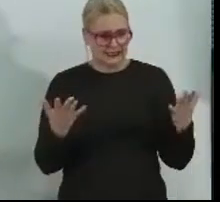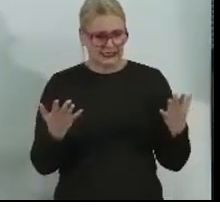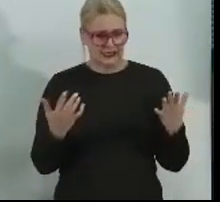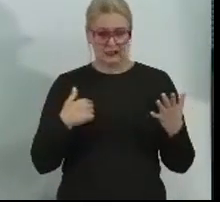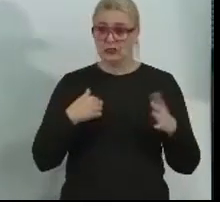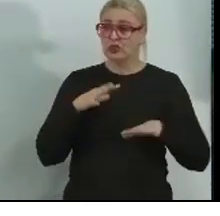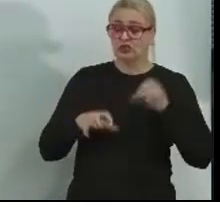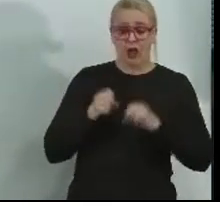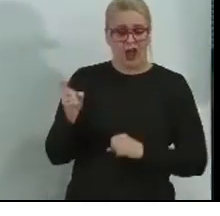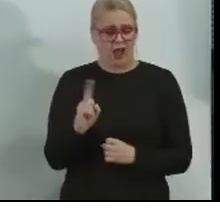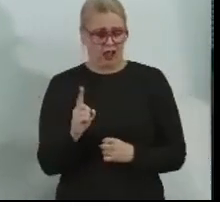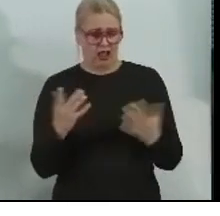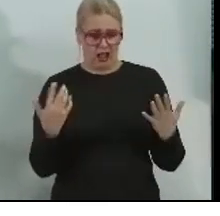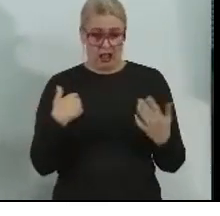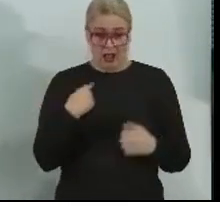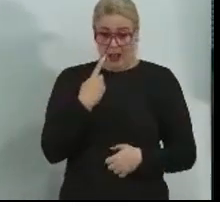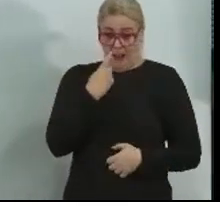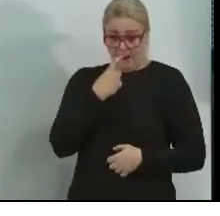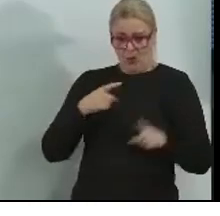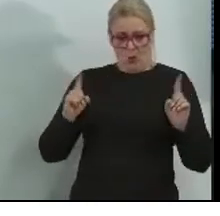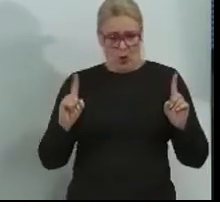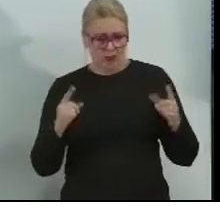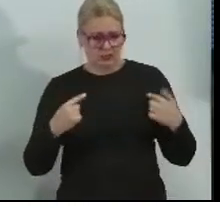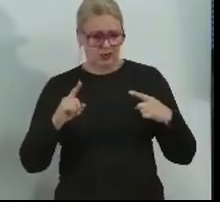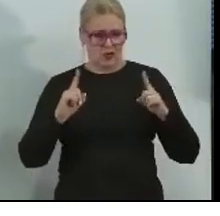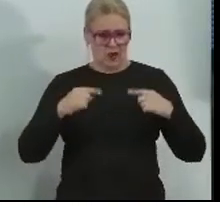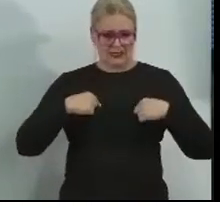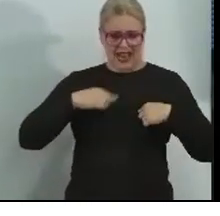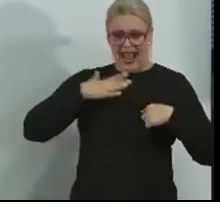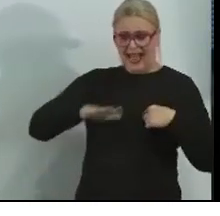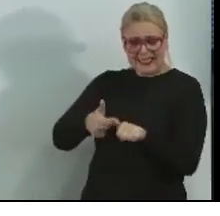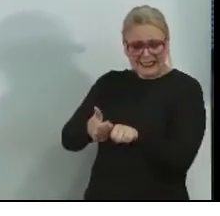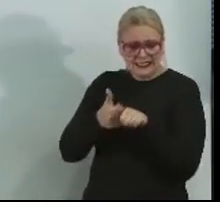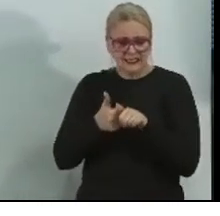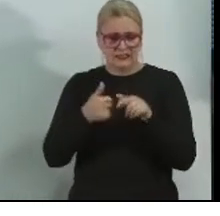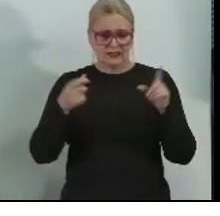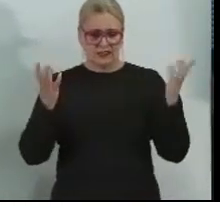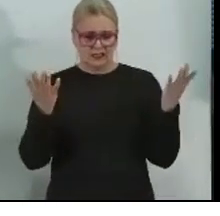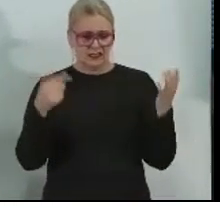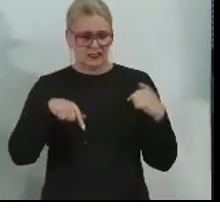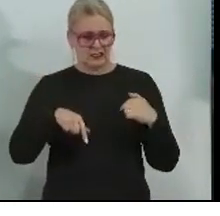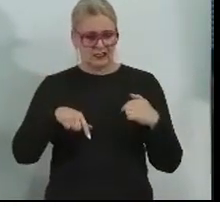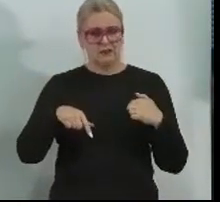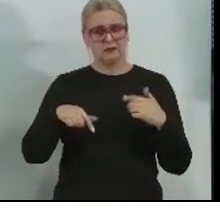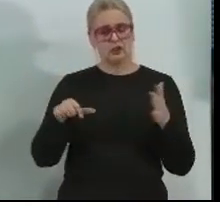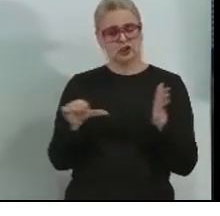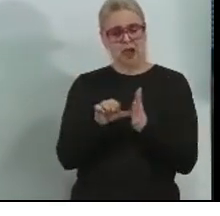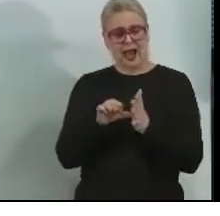and also challenging the people around me. And you know, when I got the opportunity to